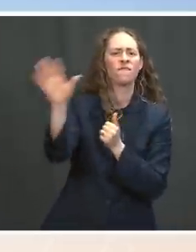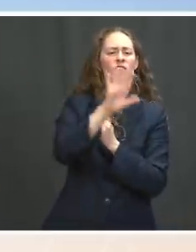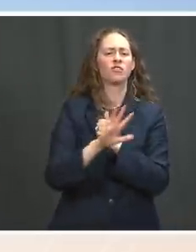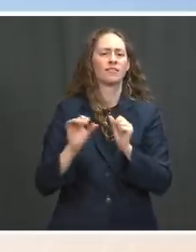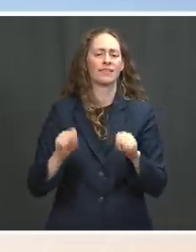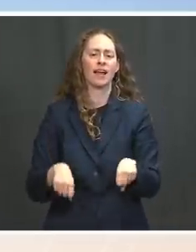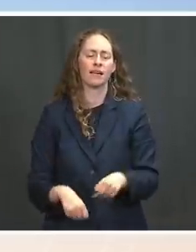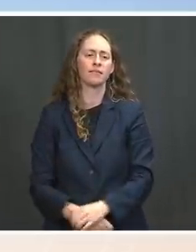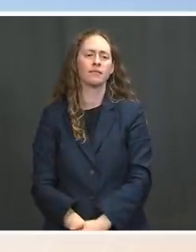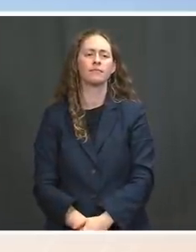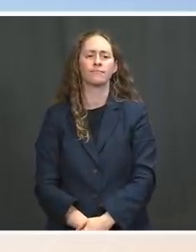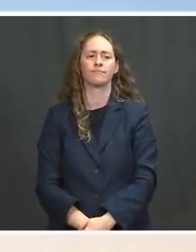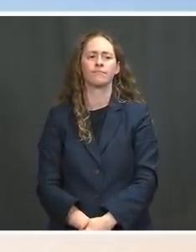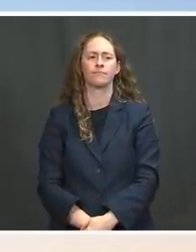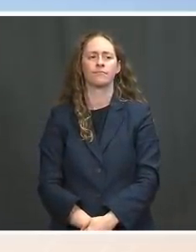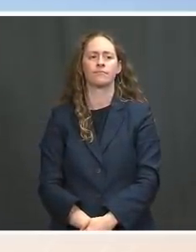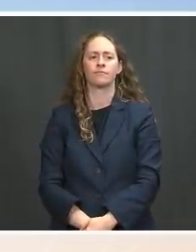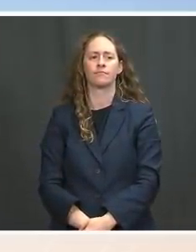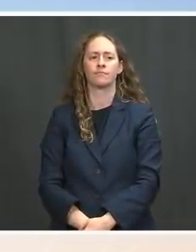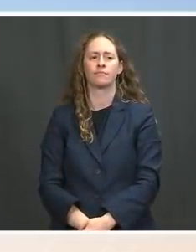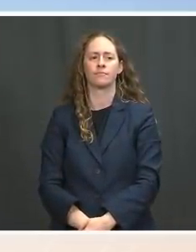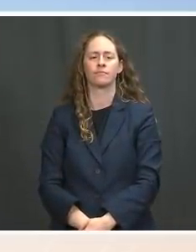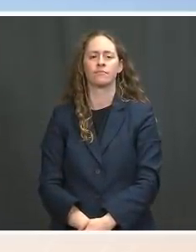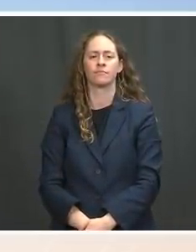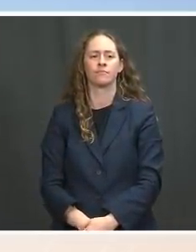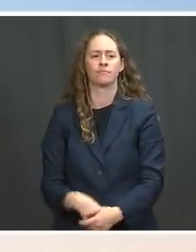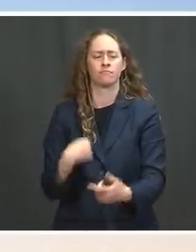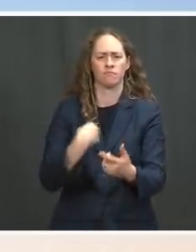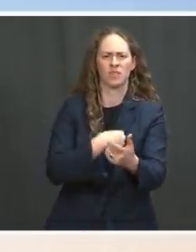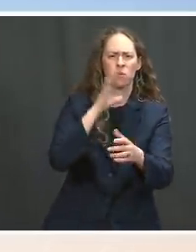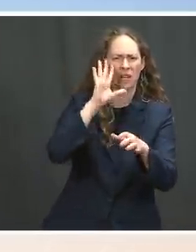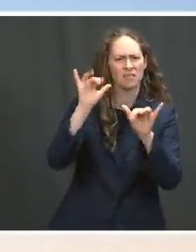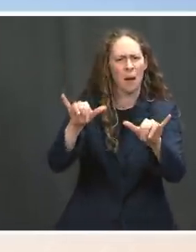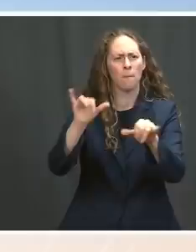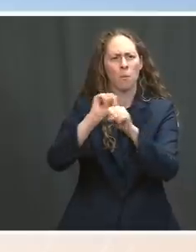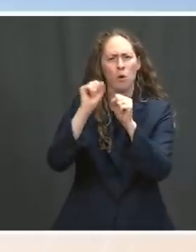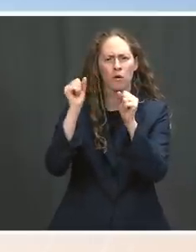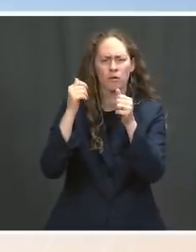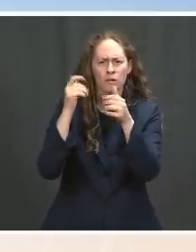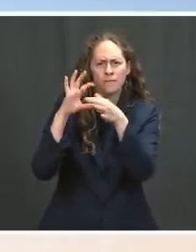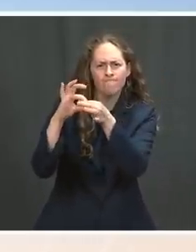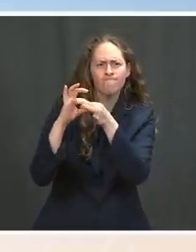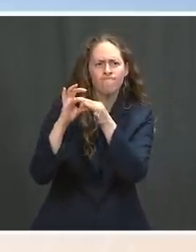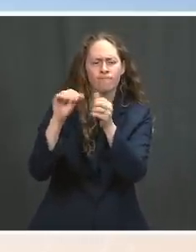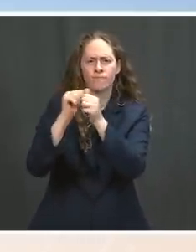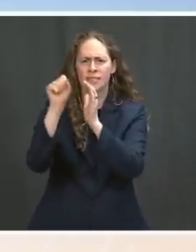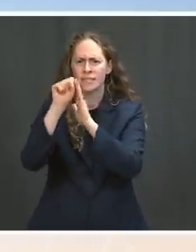and our partners to ensure that we are taking all of the actions that we can to alleviate some of these situations. Ms. Psaki: Mary.